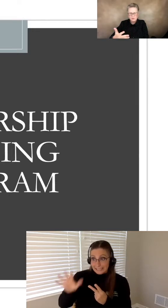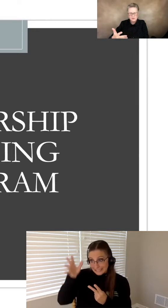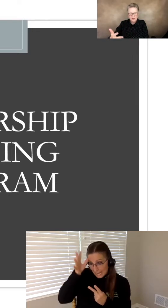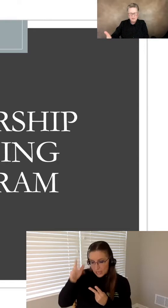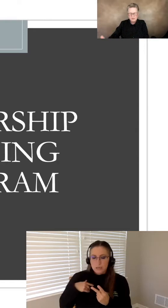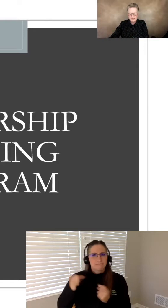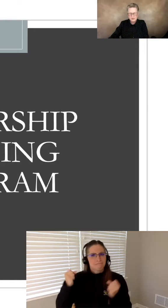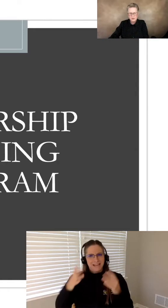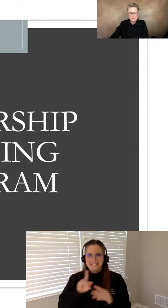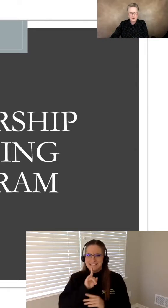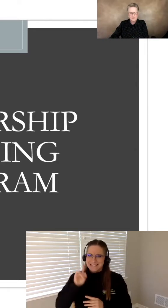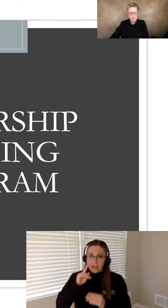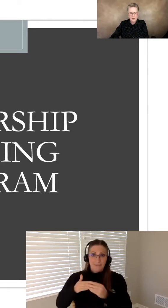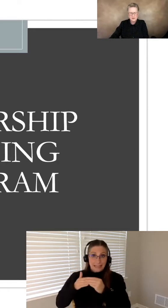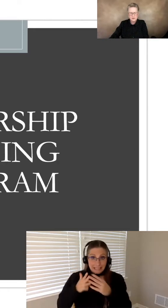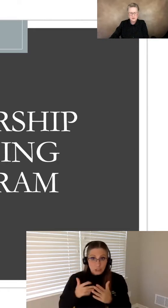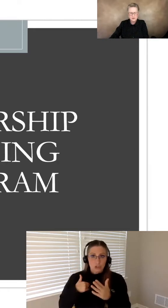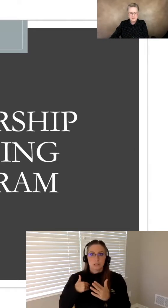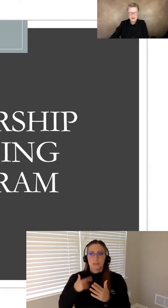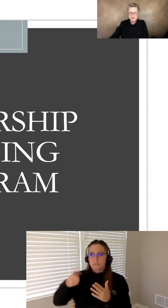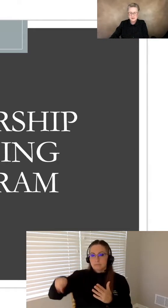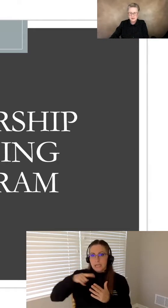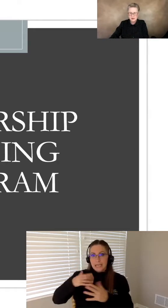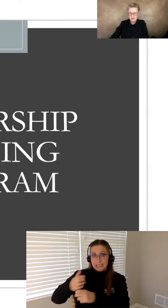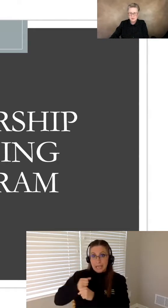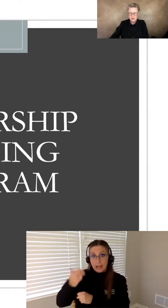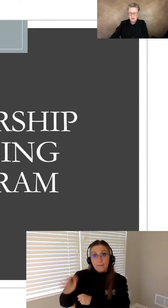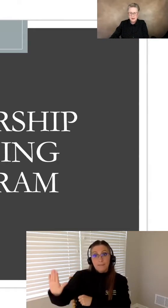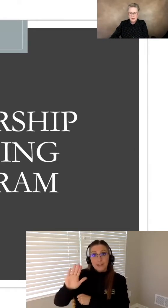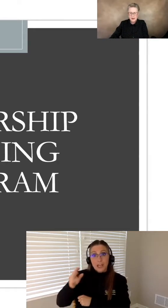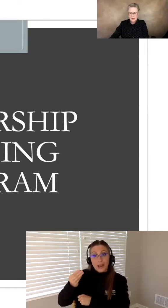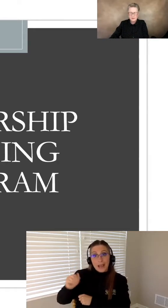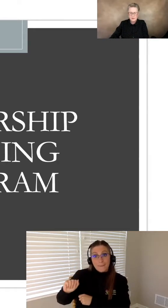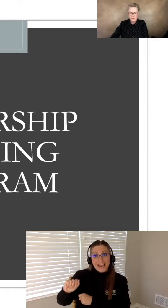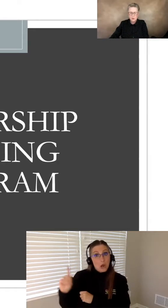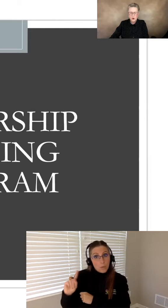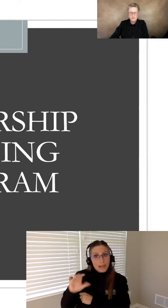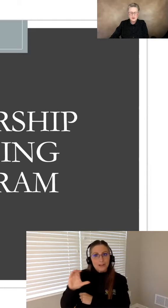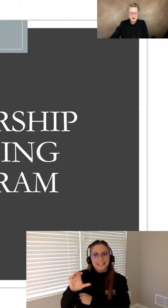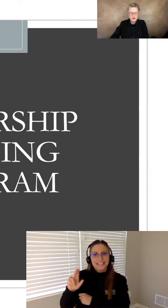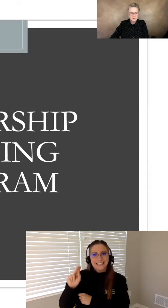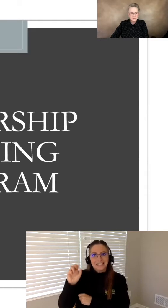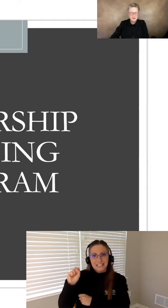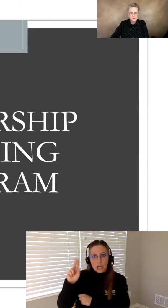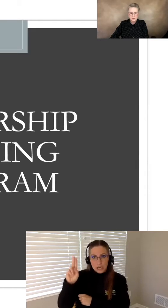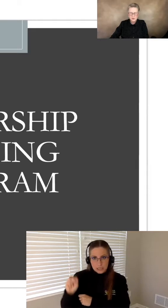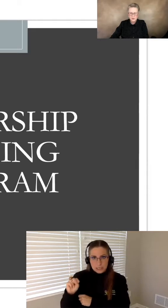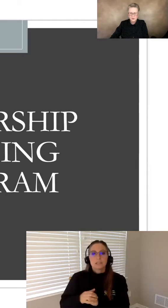Deaf leaders, got their master's degree at CSUN, and one of the areas of concern